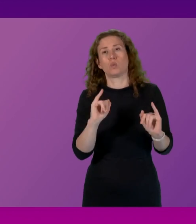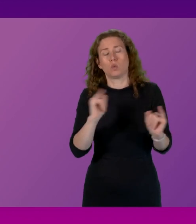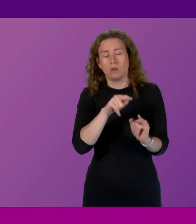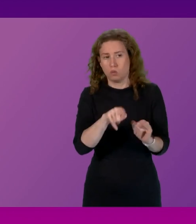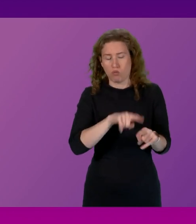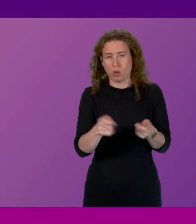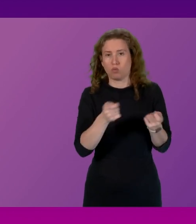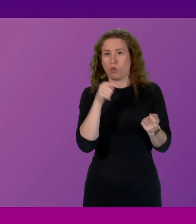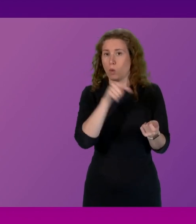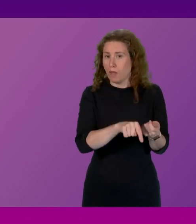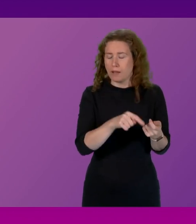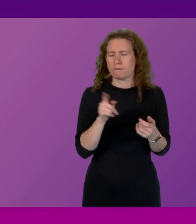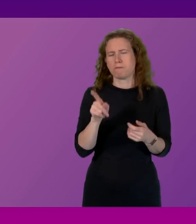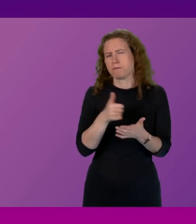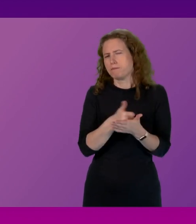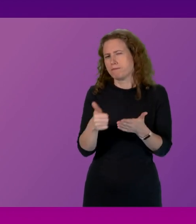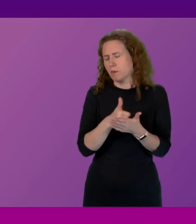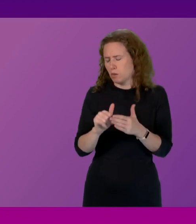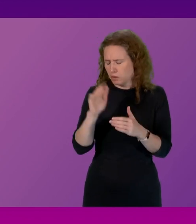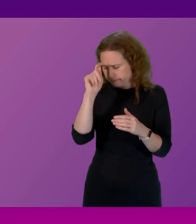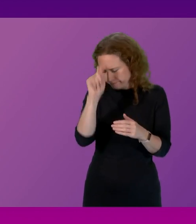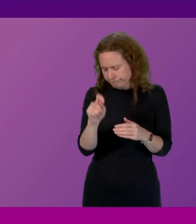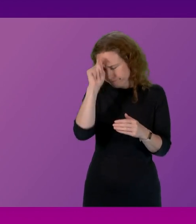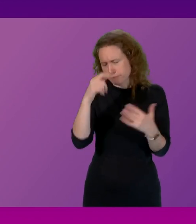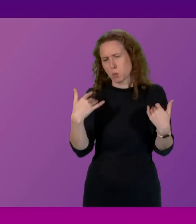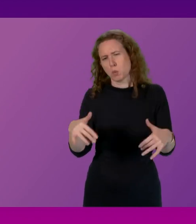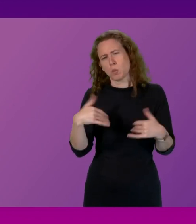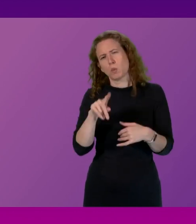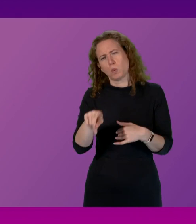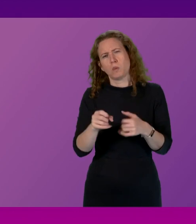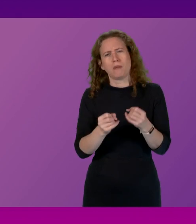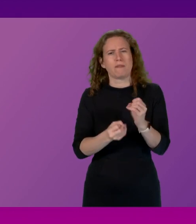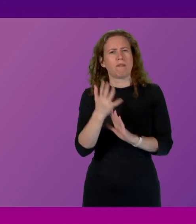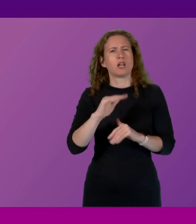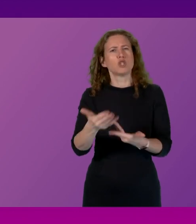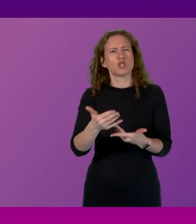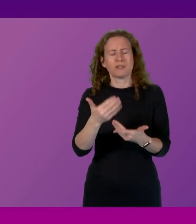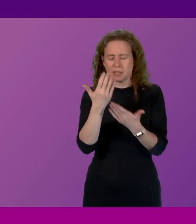Our emergency services have always had my utmost respect, which has only increased after